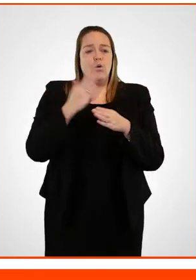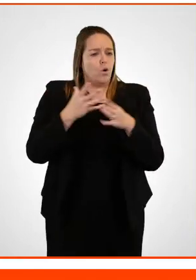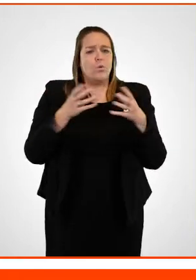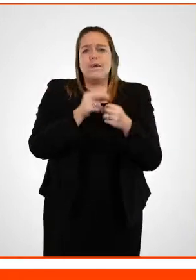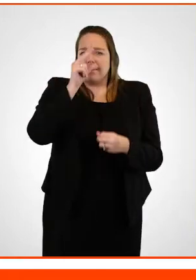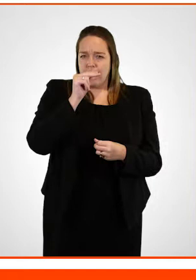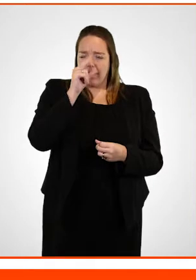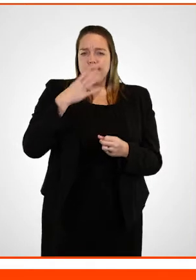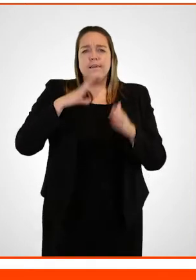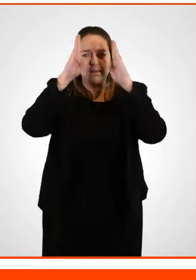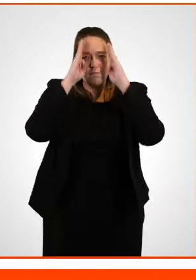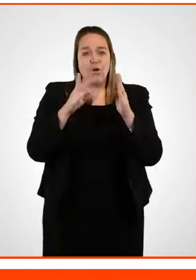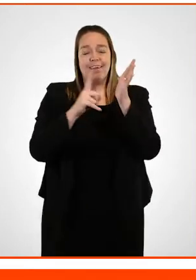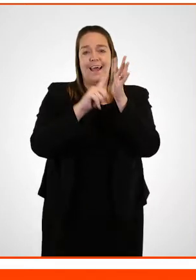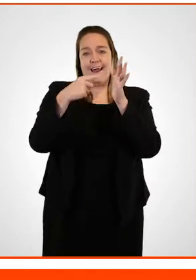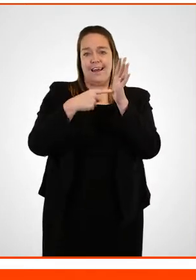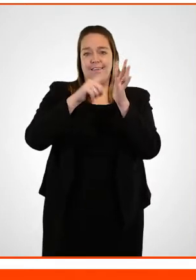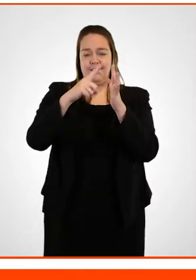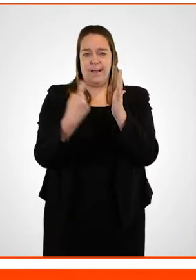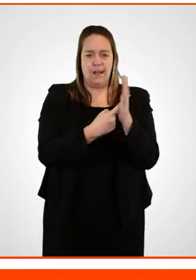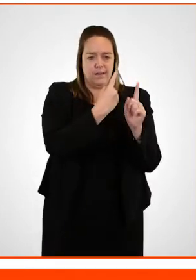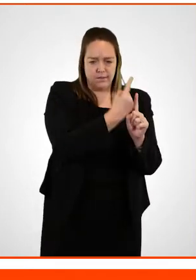we're going to really focus on letters.